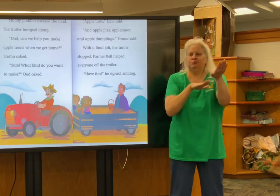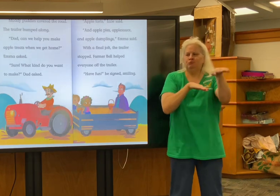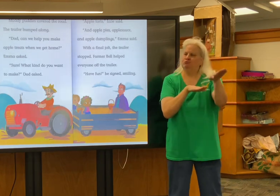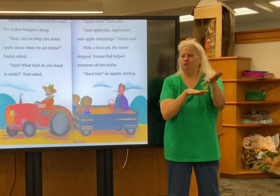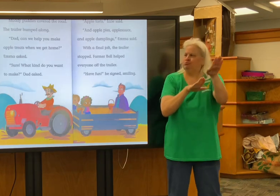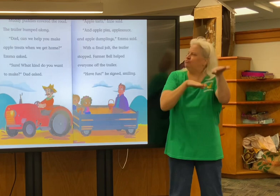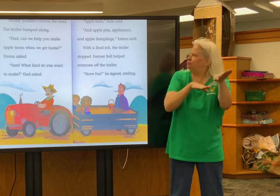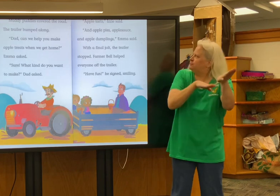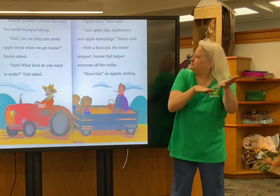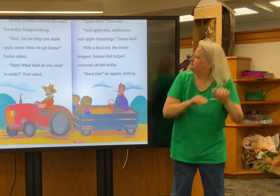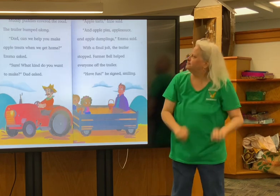The trailer bumped along.